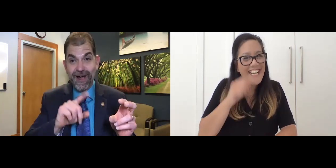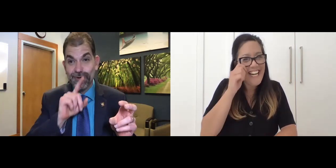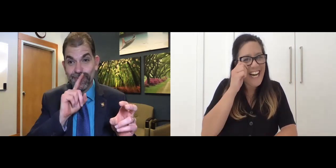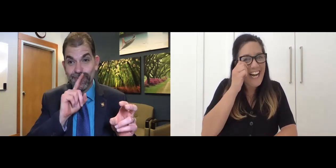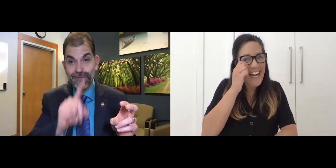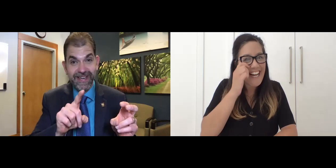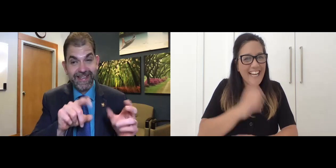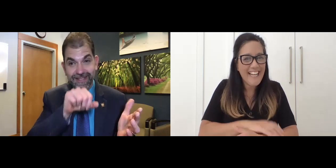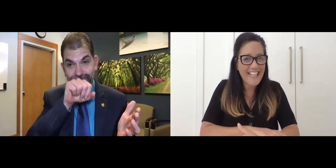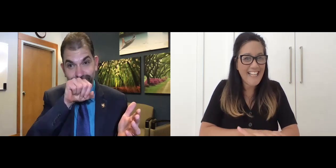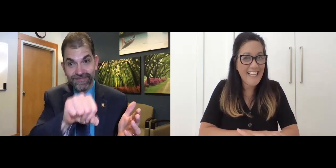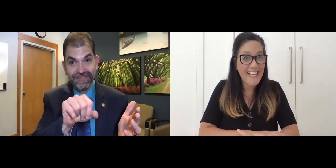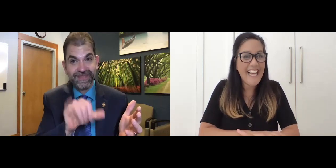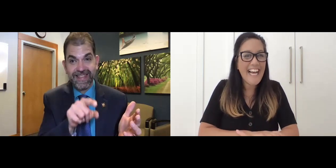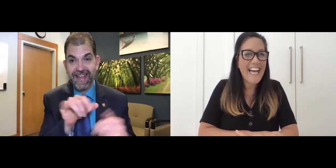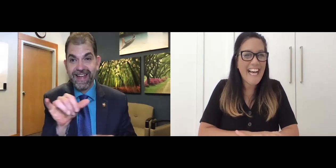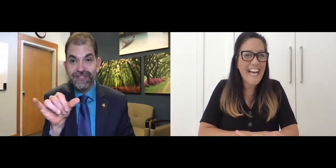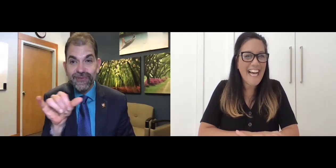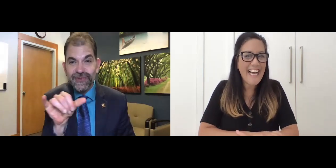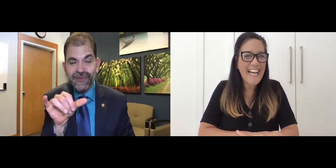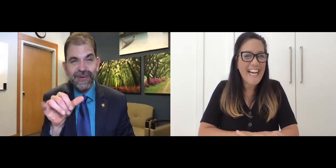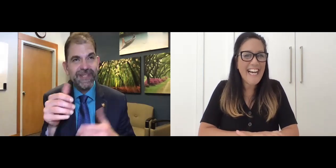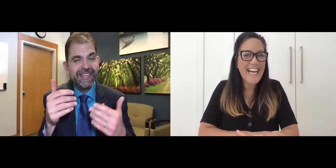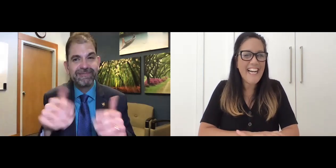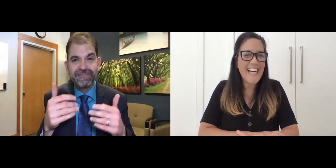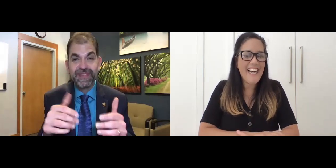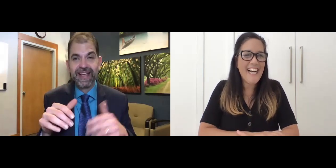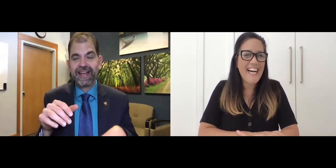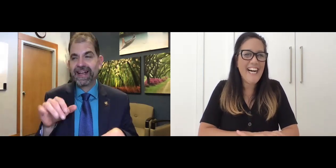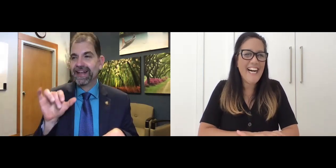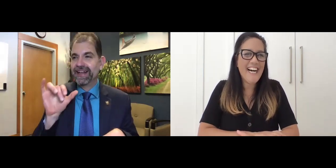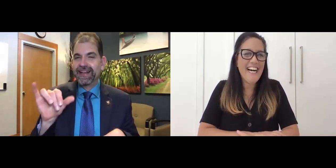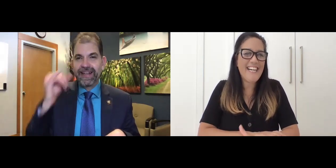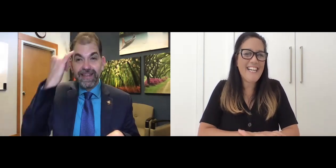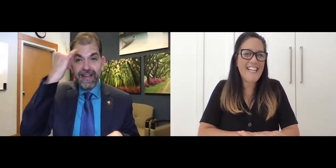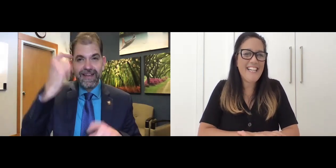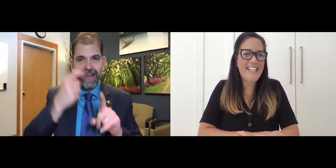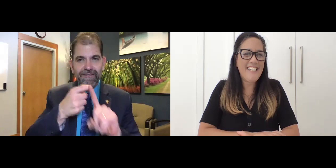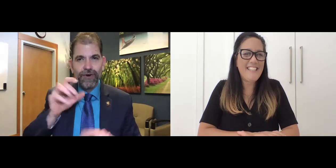topic altogether and it's a topic I really enjoy. That idea is from Carl Rogers,